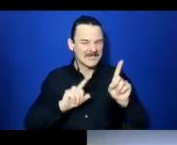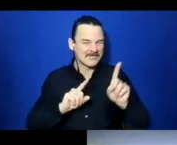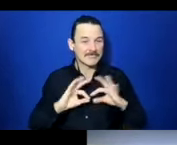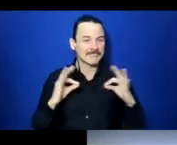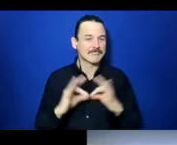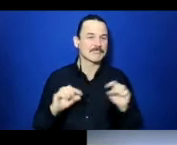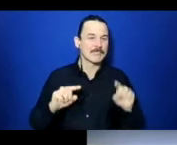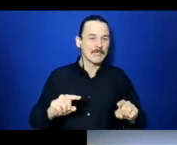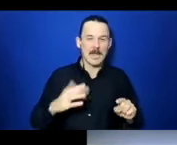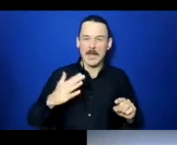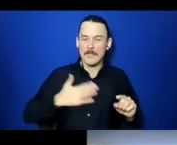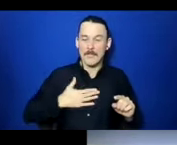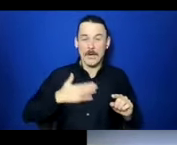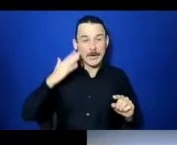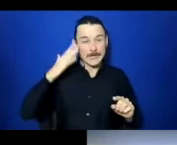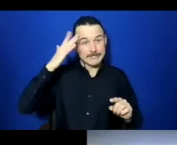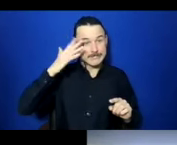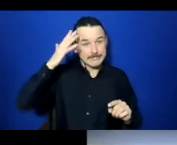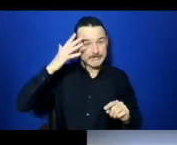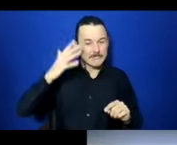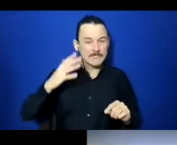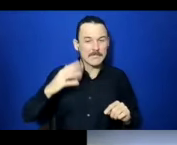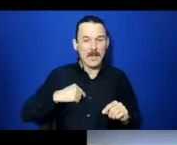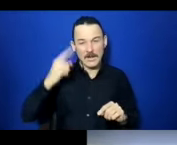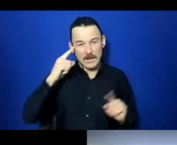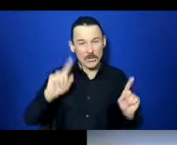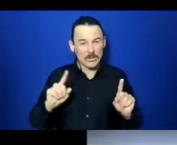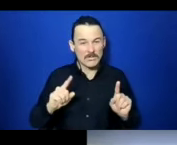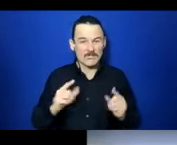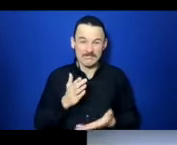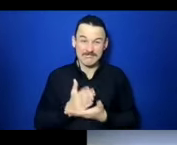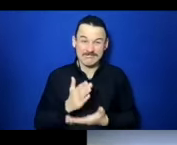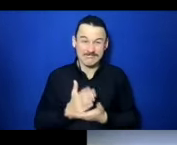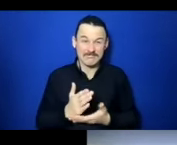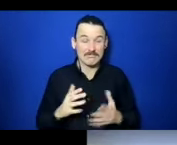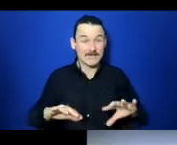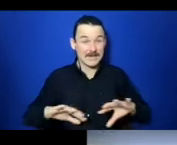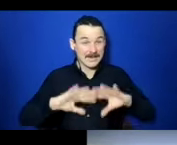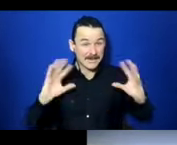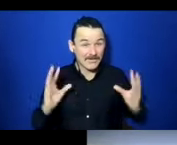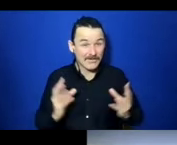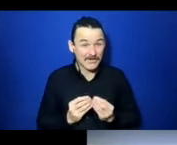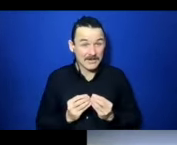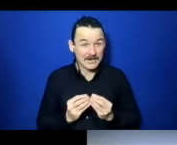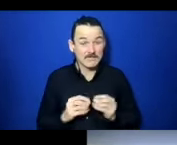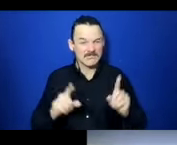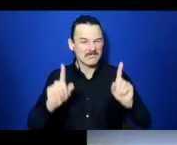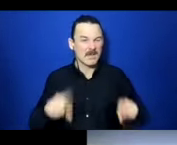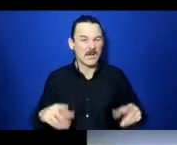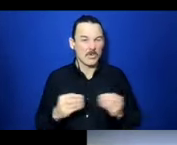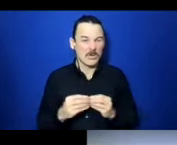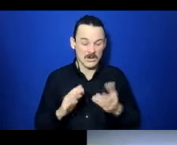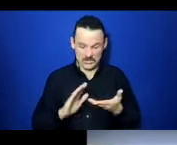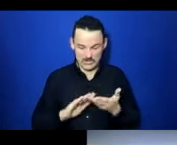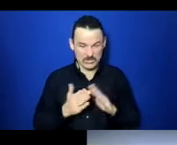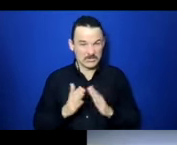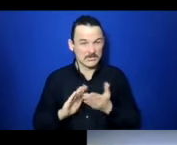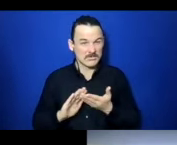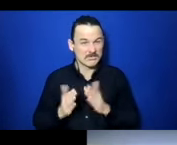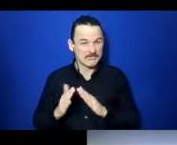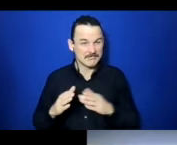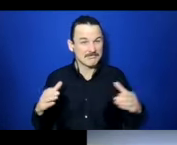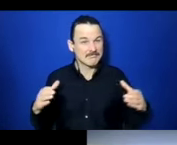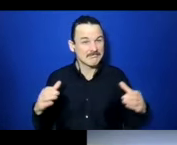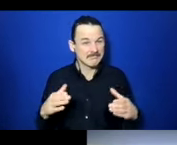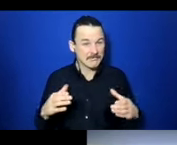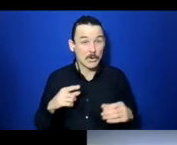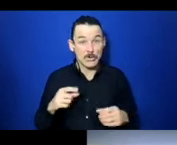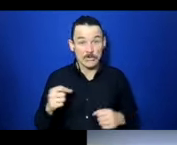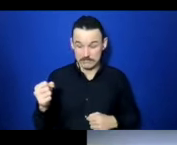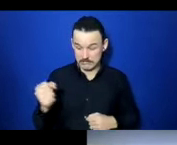you know it really starts with a community, if you bring a few people that are like-minded